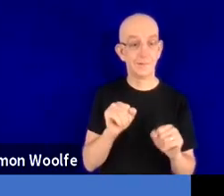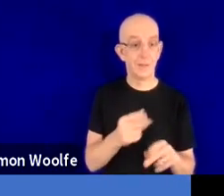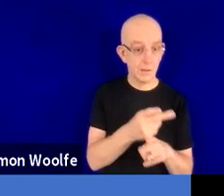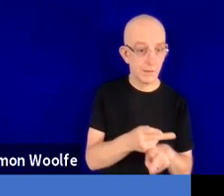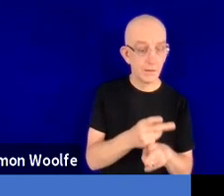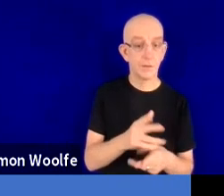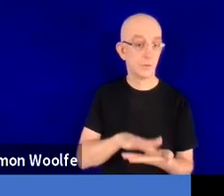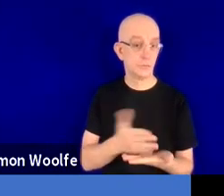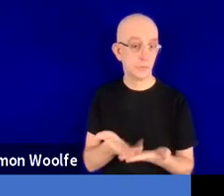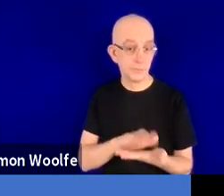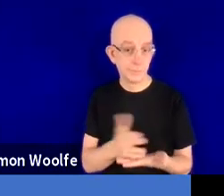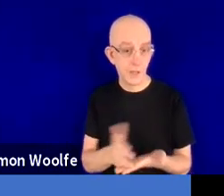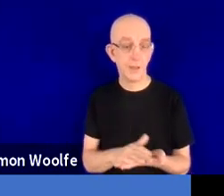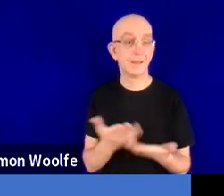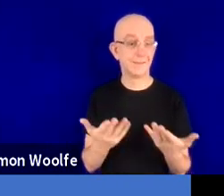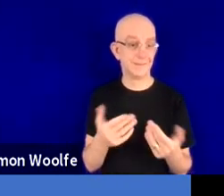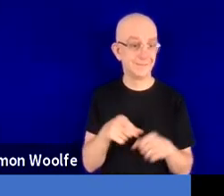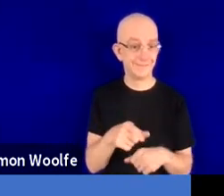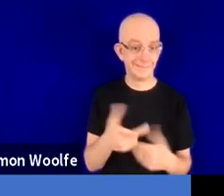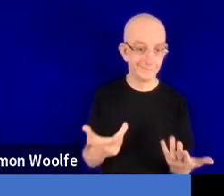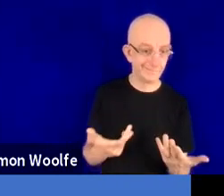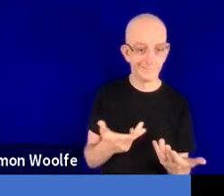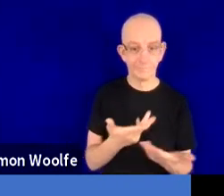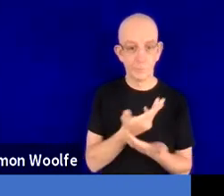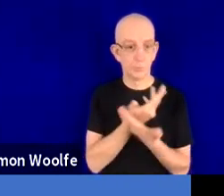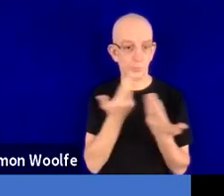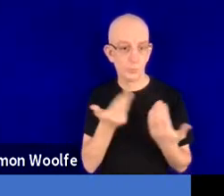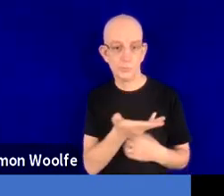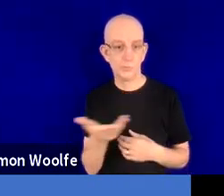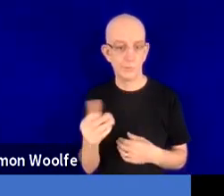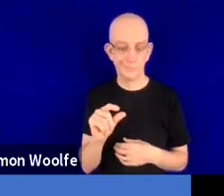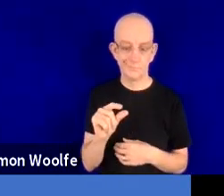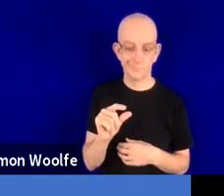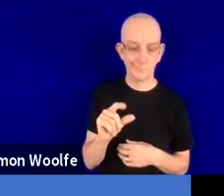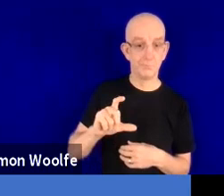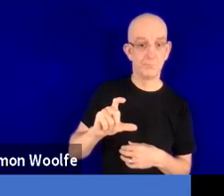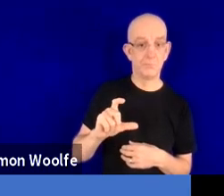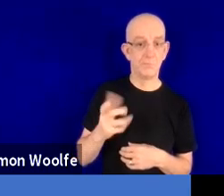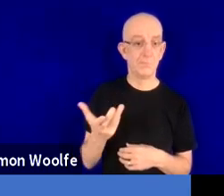That's been very clear during Covid-19. It contributes to impoverishment of households because family members